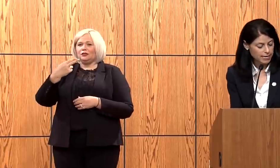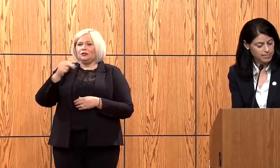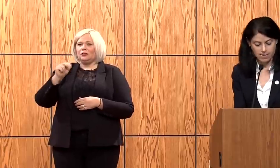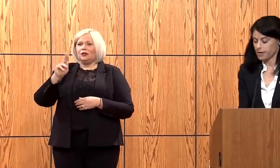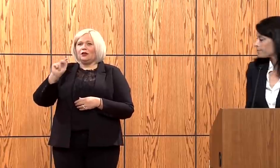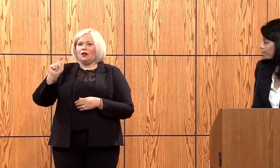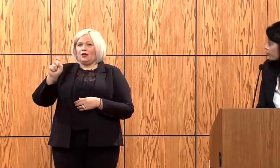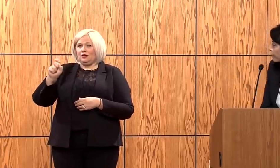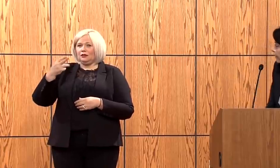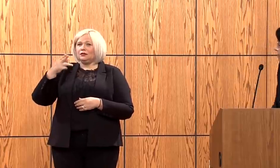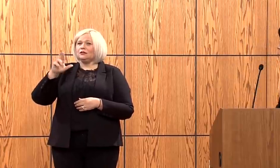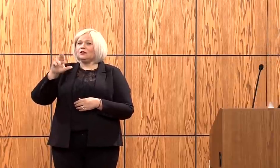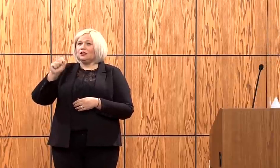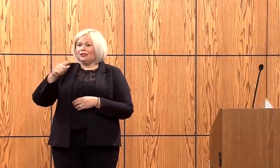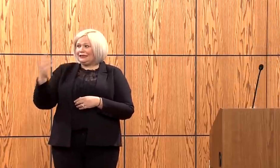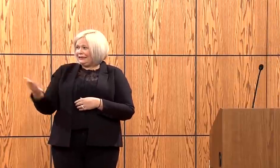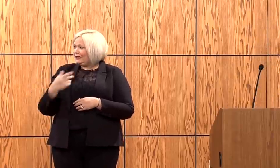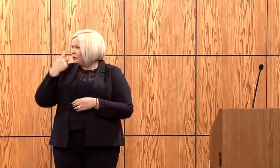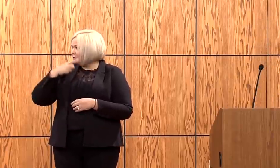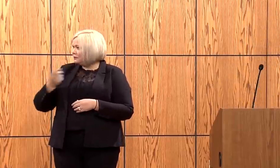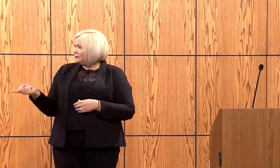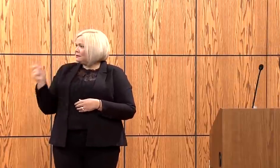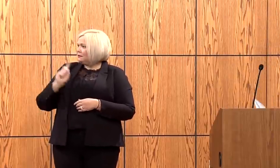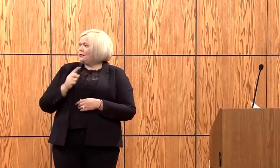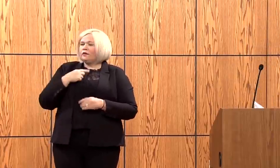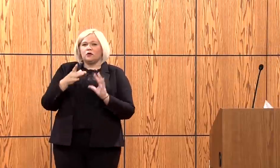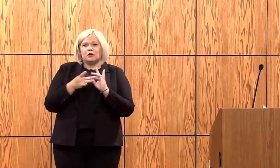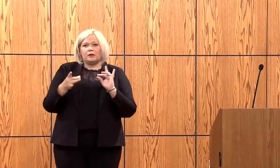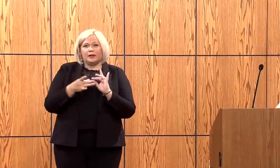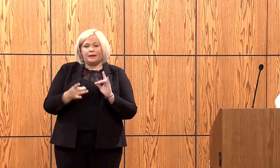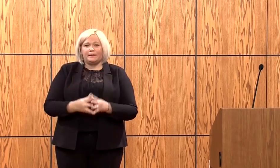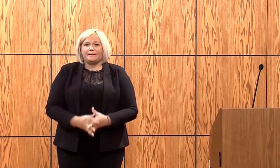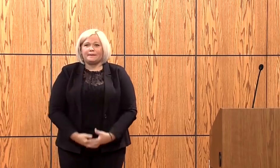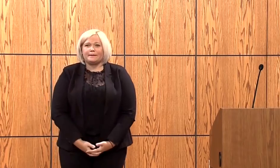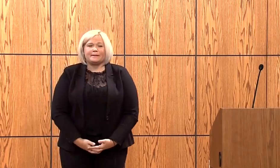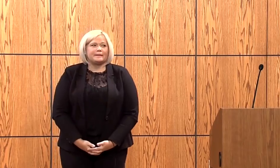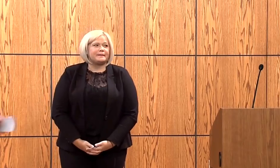BEFORE I CONTINUE WITH MY REMARKS, I SEE THE FBI SPECIAL REMARKS, I SEE THE FBI SPECIAL AGENT ASSISTANT IN CHARGE, JOSH